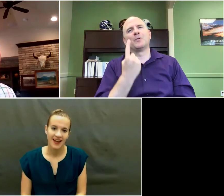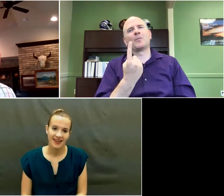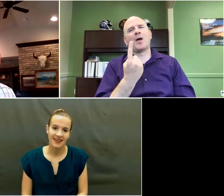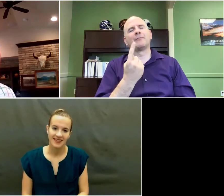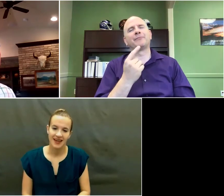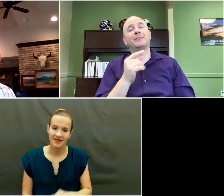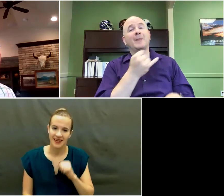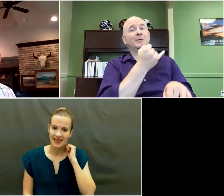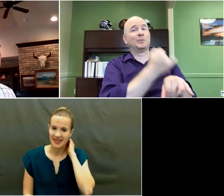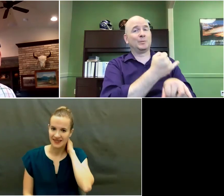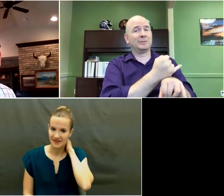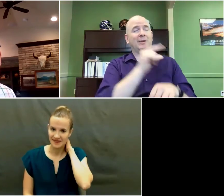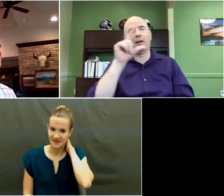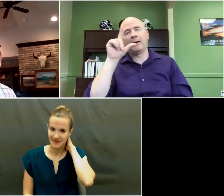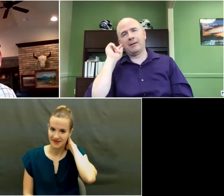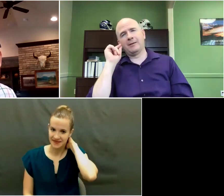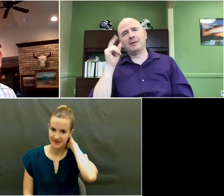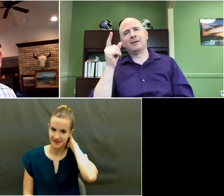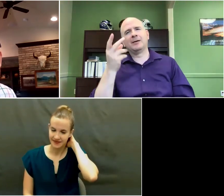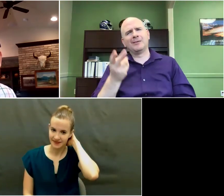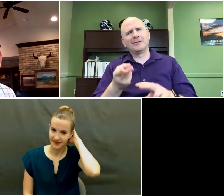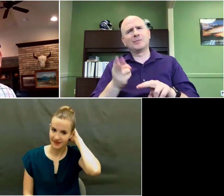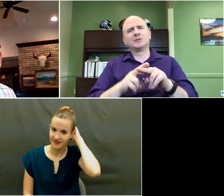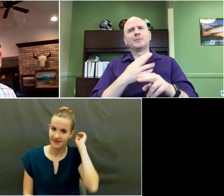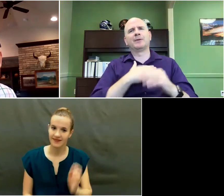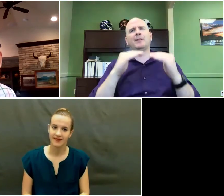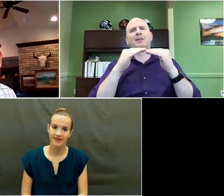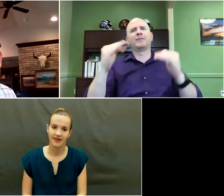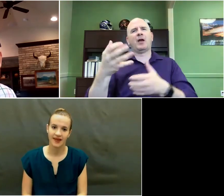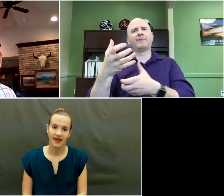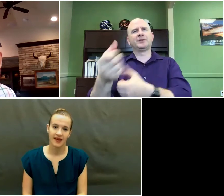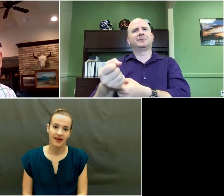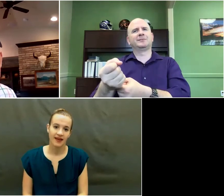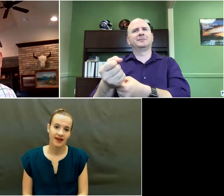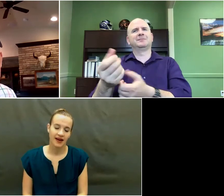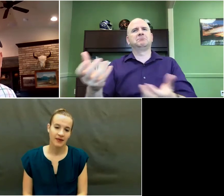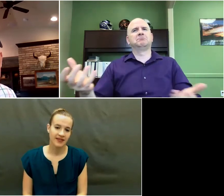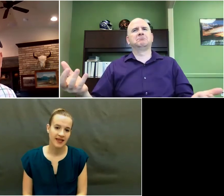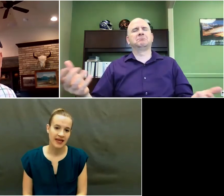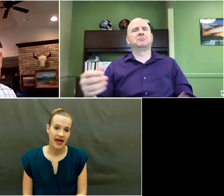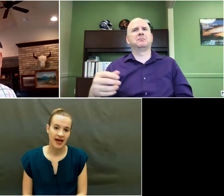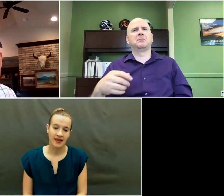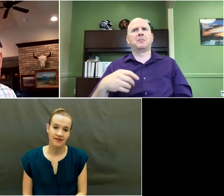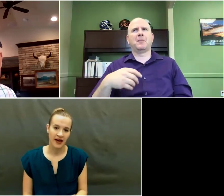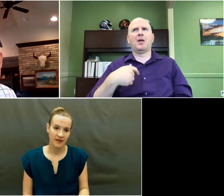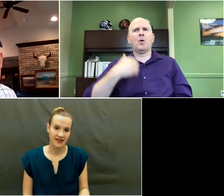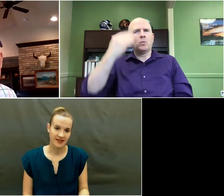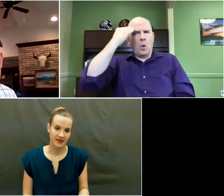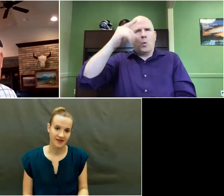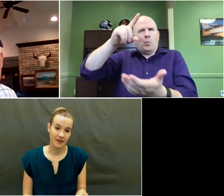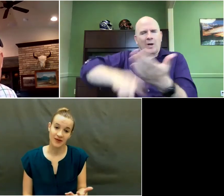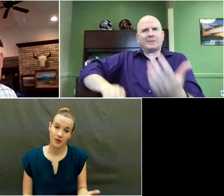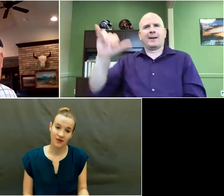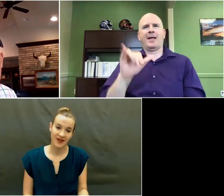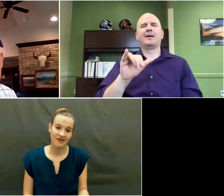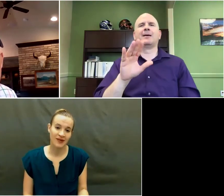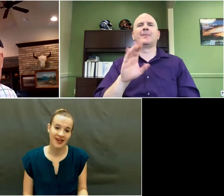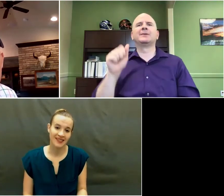Steve: Yes, definitely. I would say that the environment for the School for the Deaf and Blind